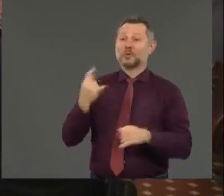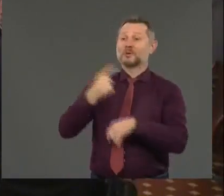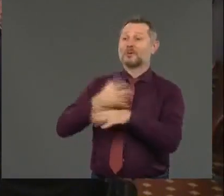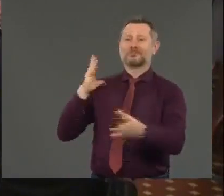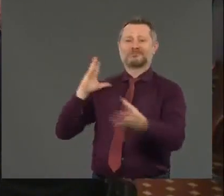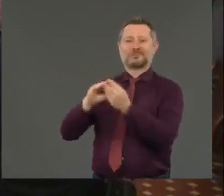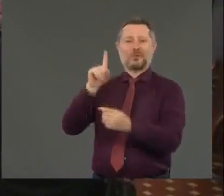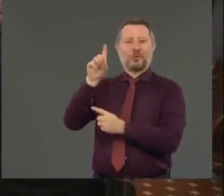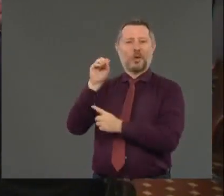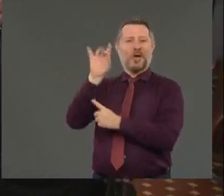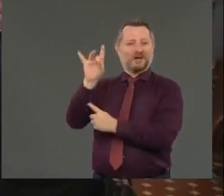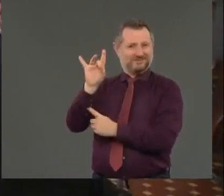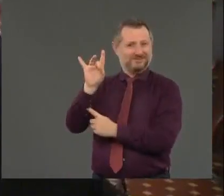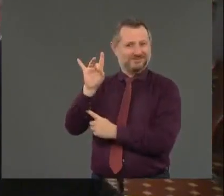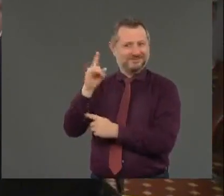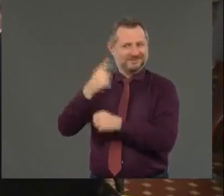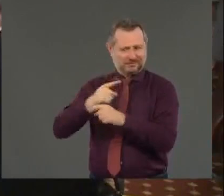GOOD NEWS ON THE NUMBERS.